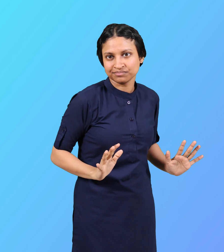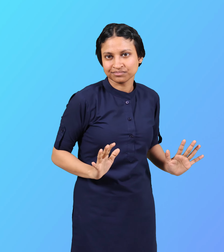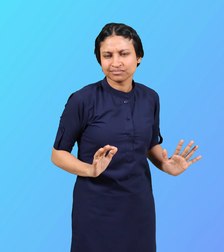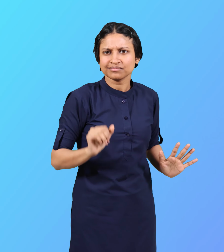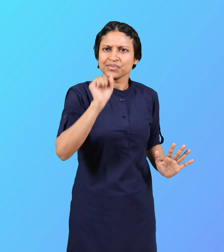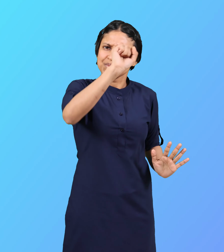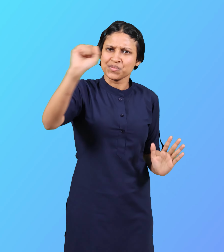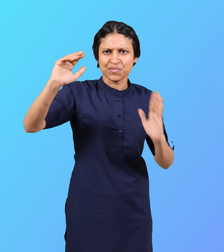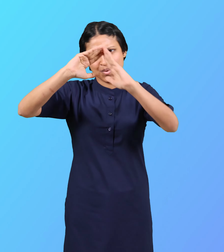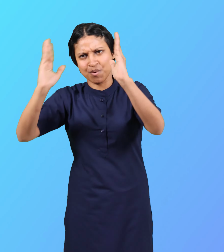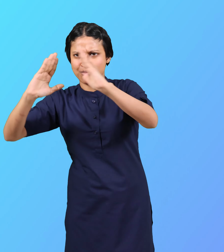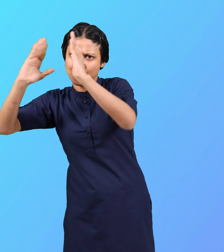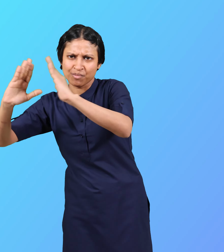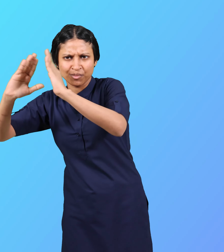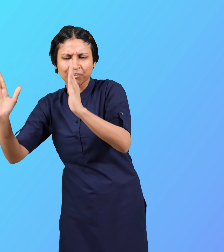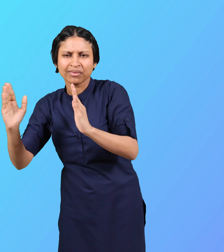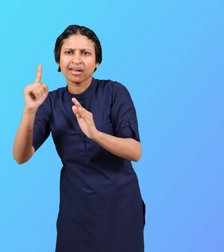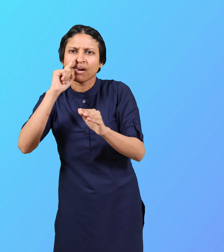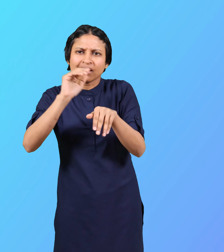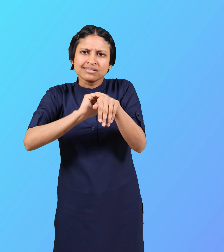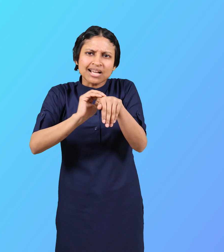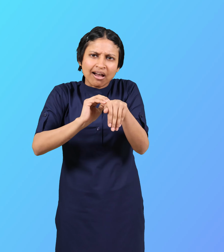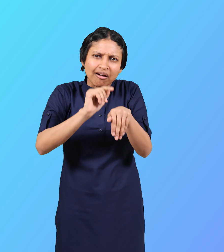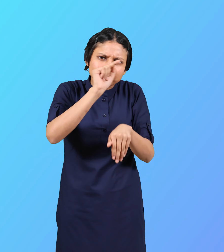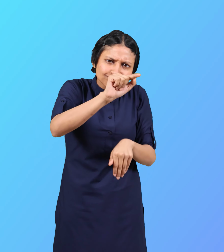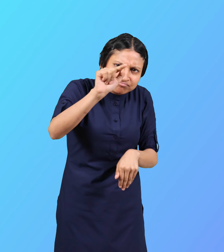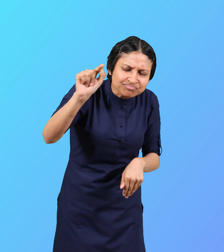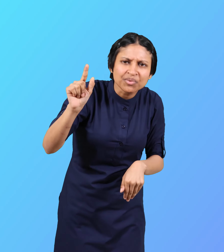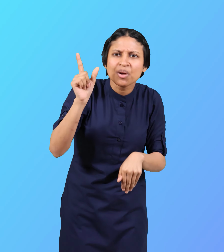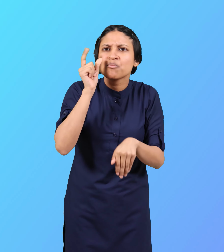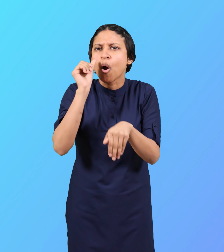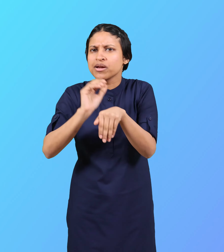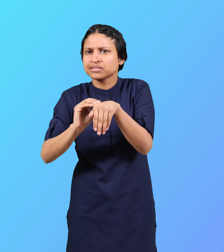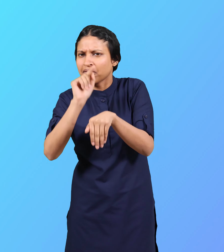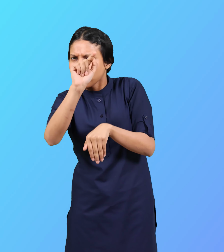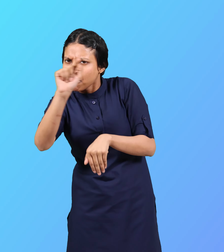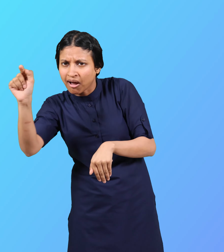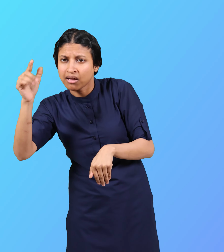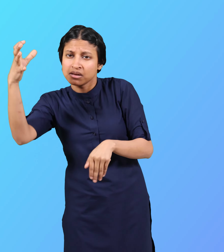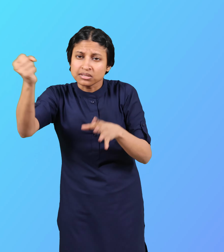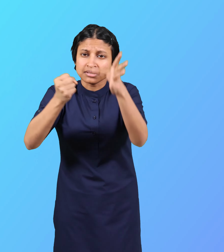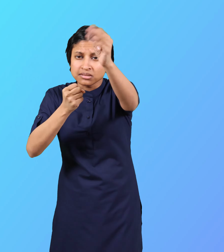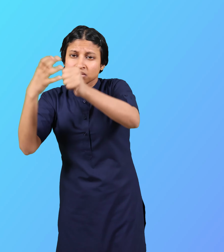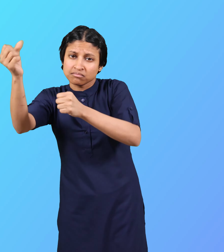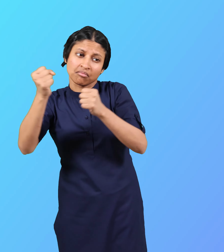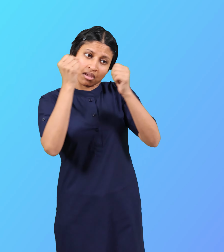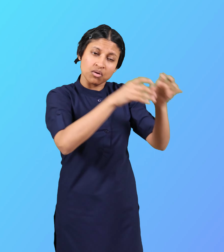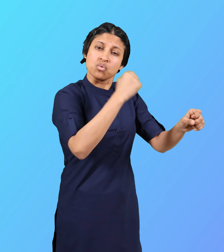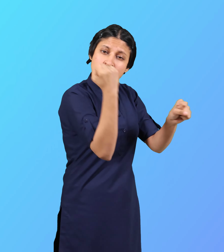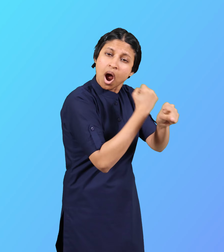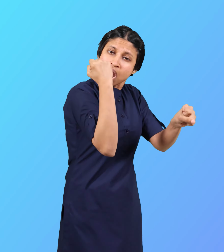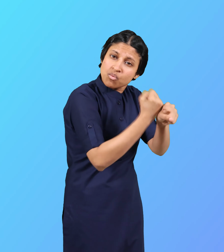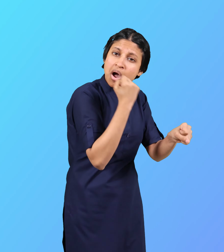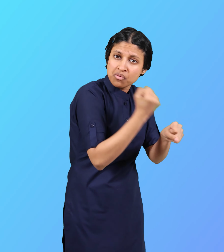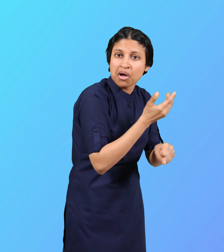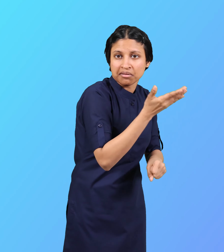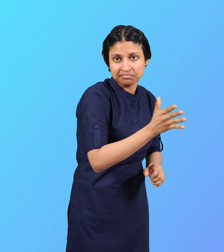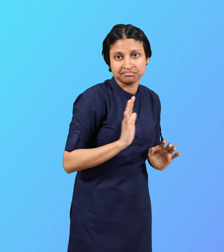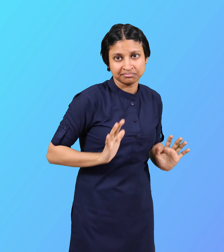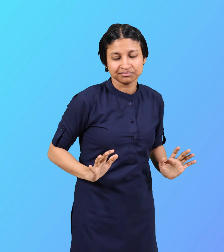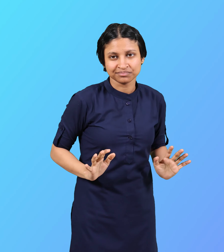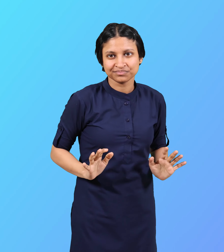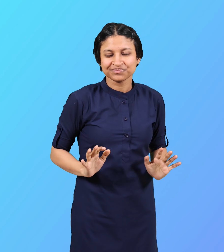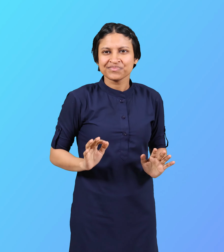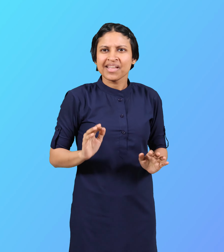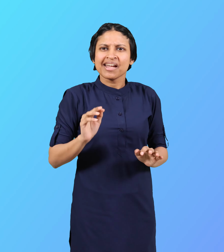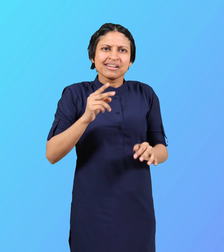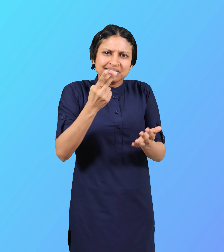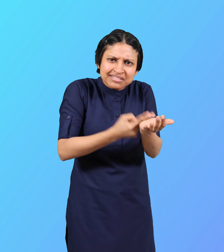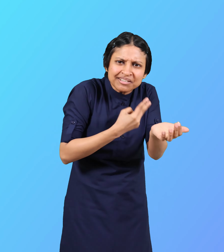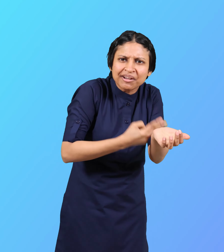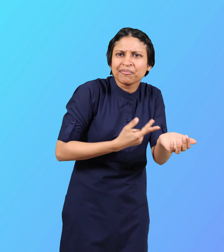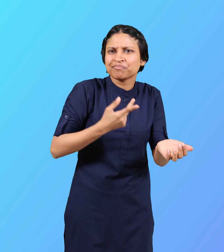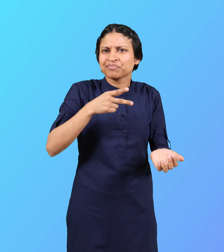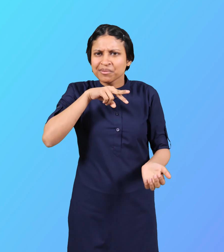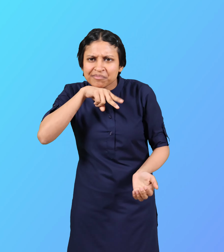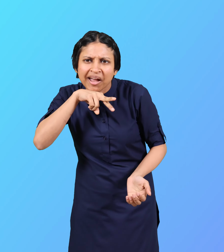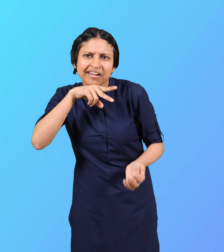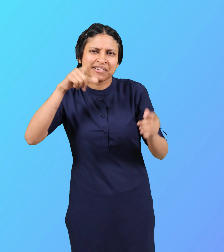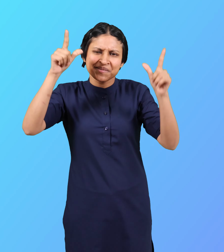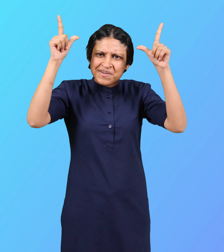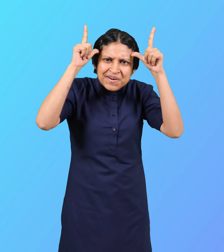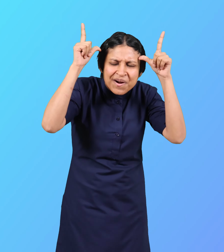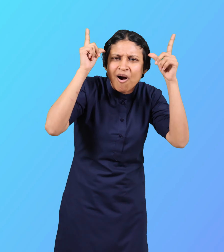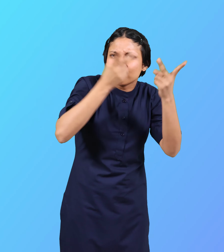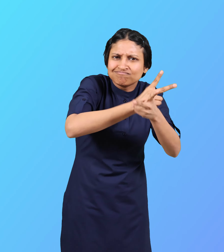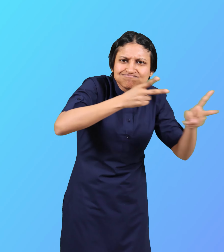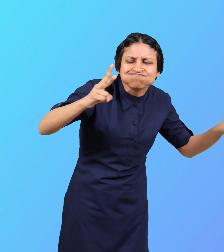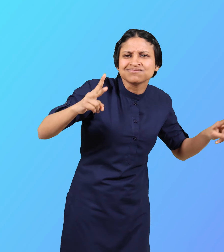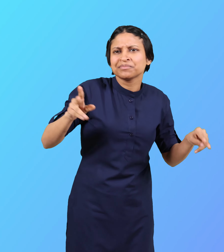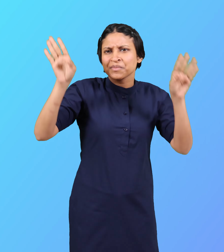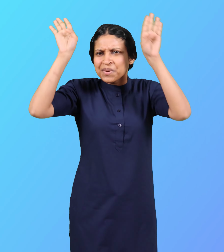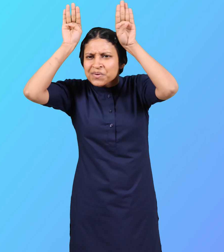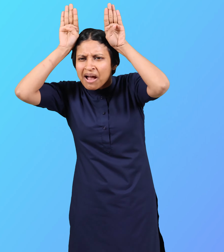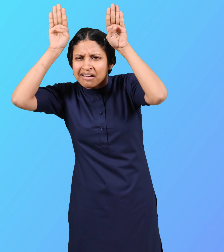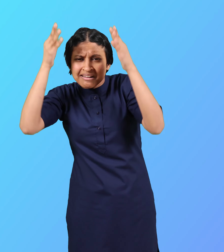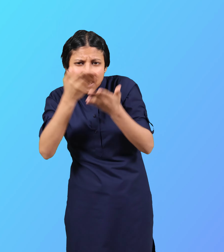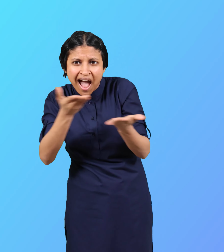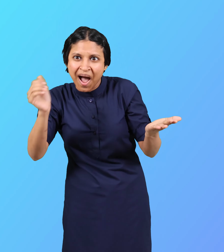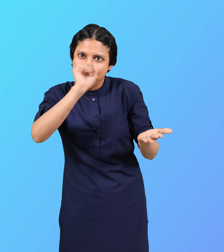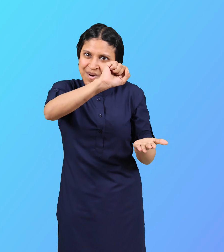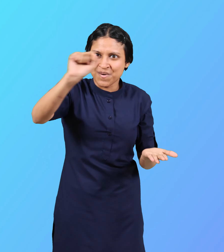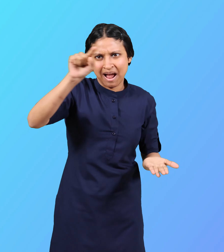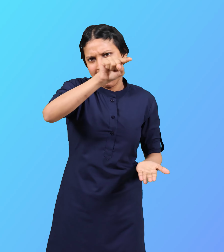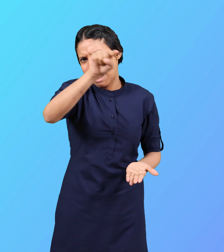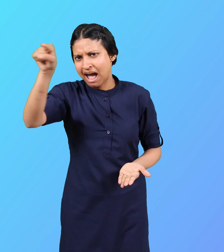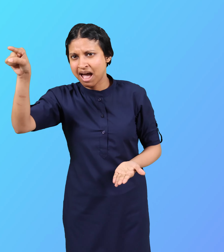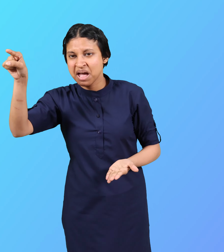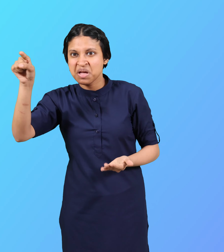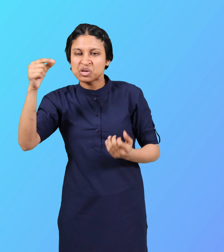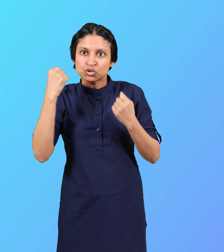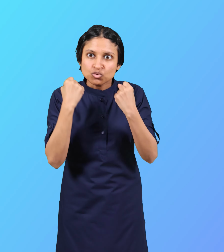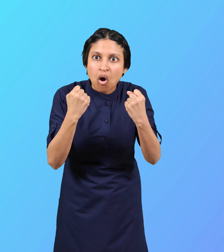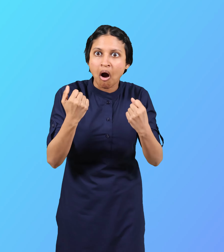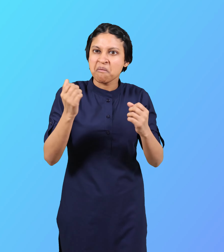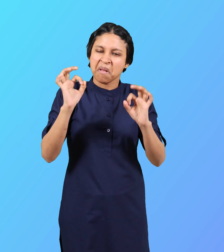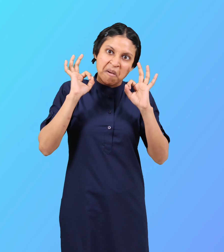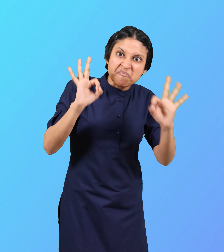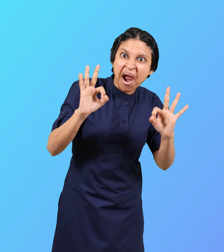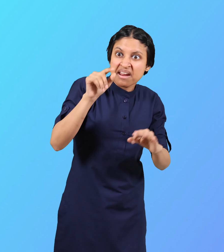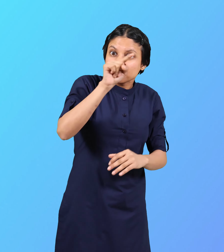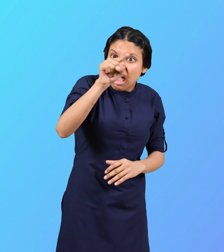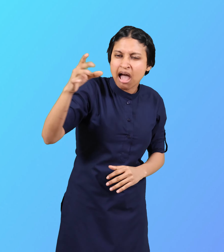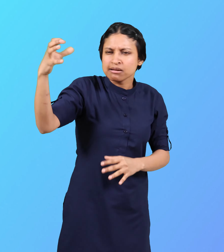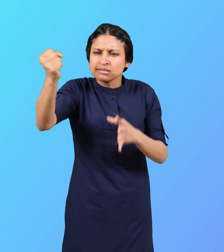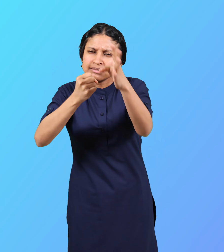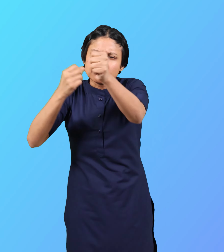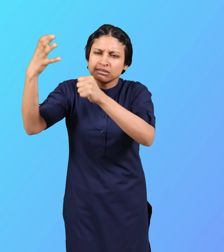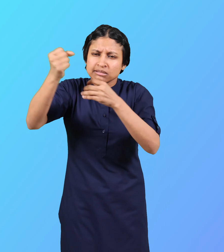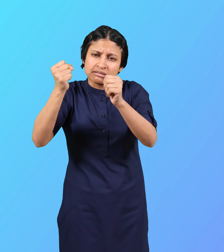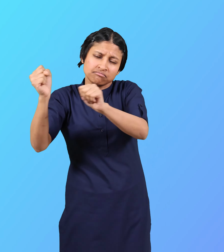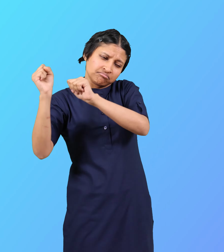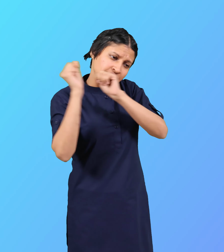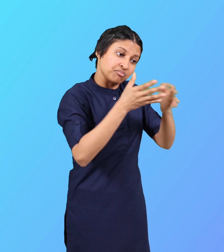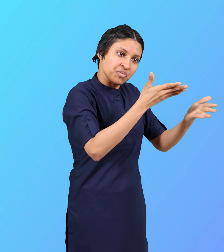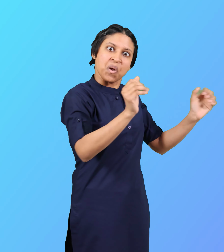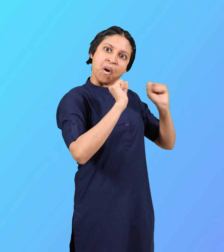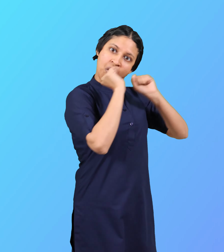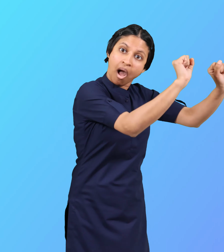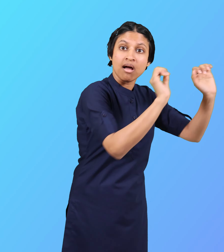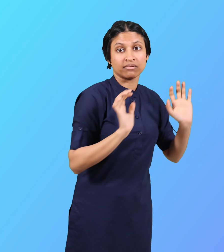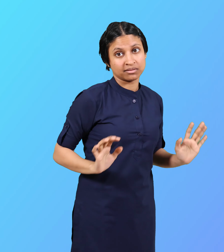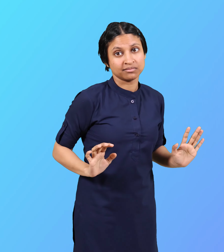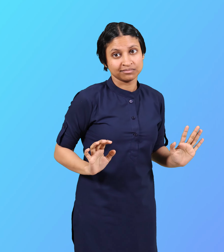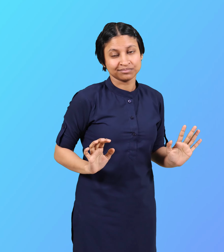“A king will take your men and women servants. He will take your best cattle and your donkeys. He will use them all for his own work.